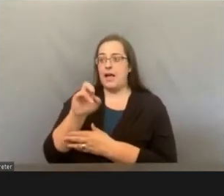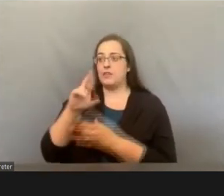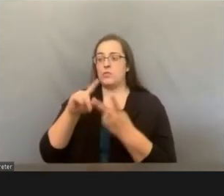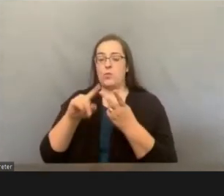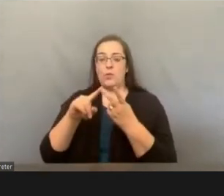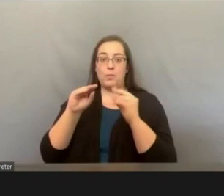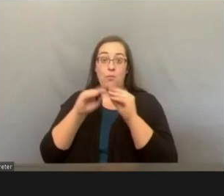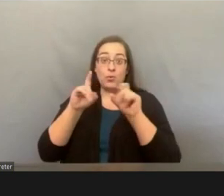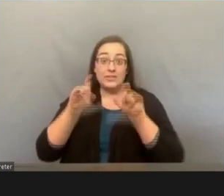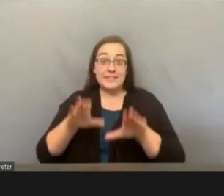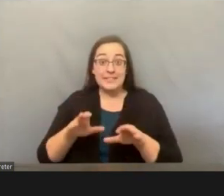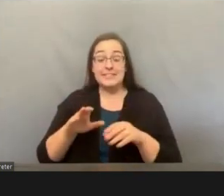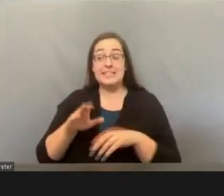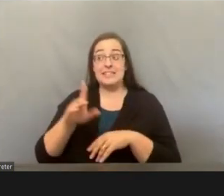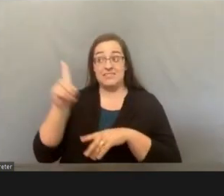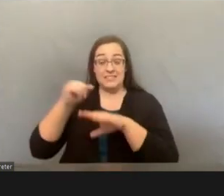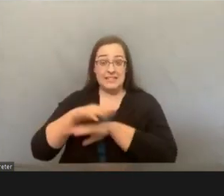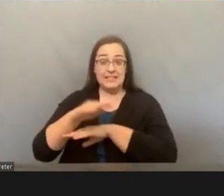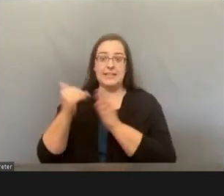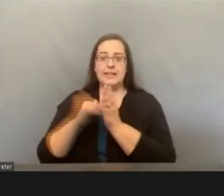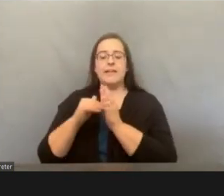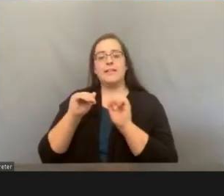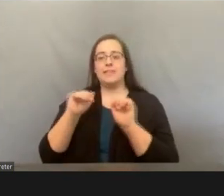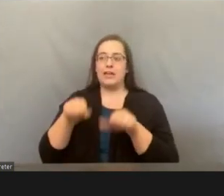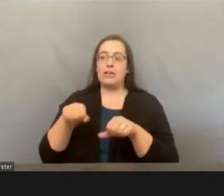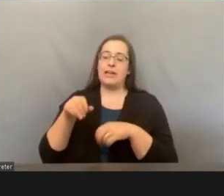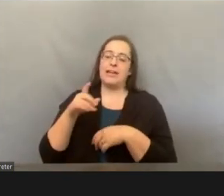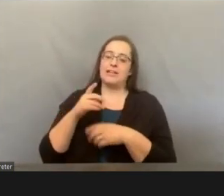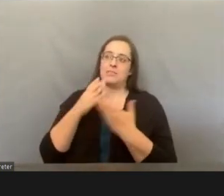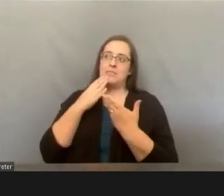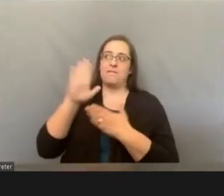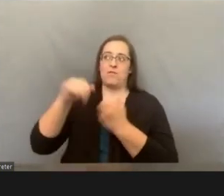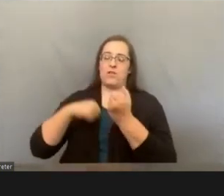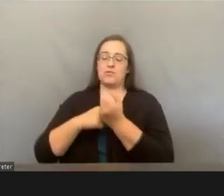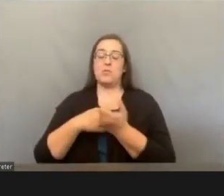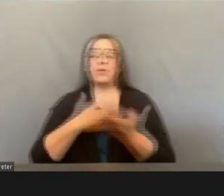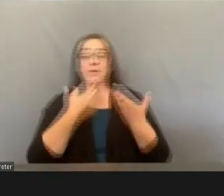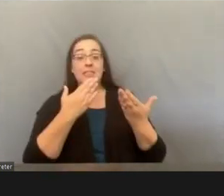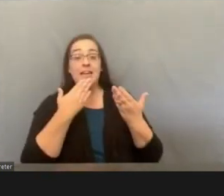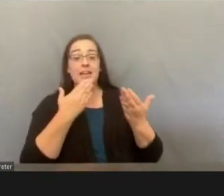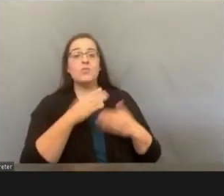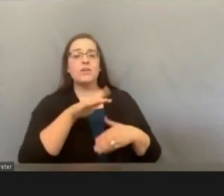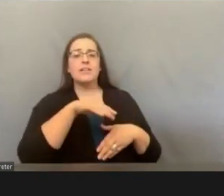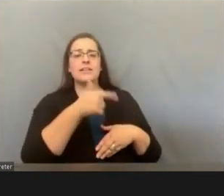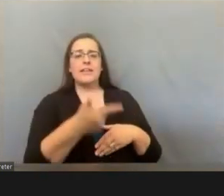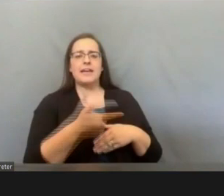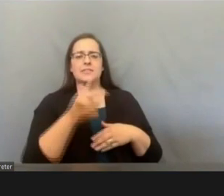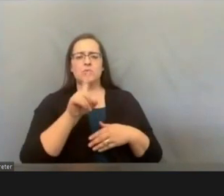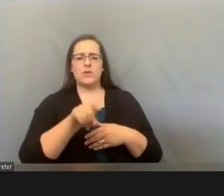WATCHING HERE FOR WEEKS THEY WILL BE RESPONSIVE IF WE NEED THEM TO SEND US EXTRA SUPPLIES